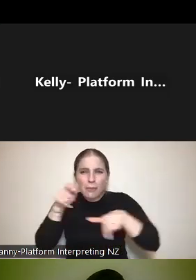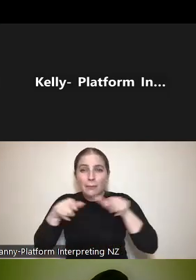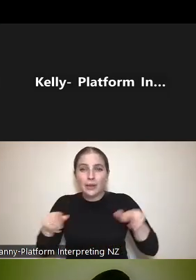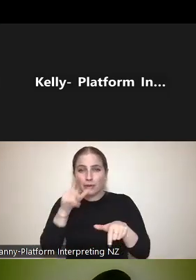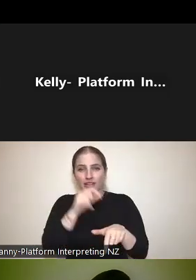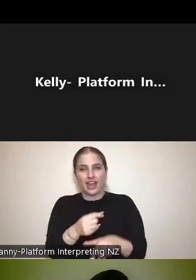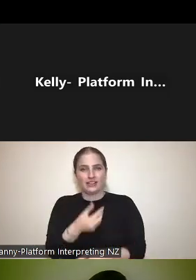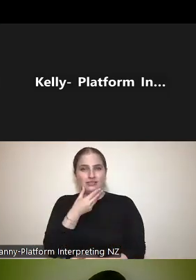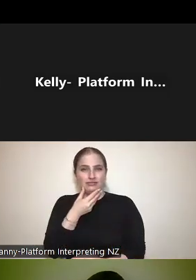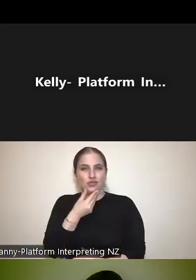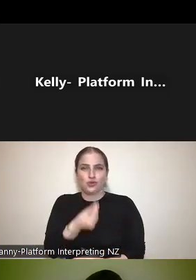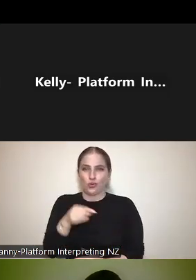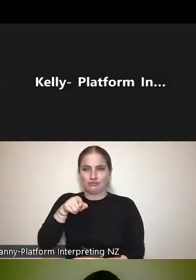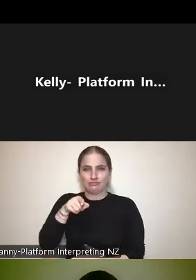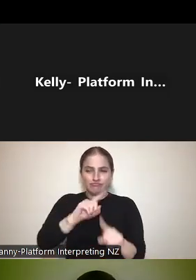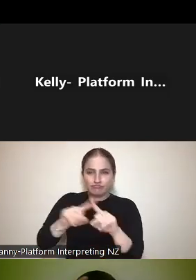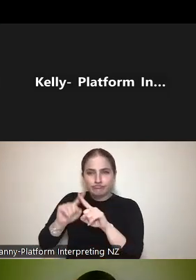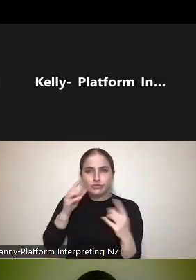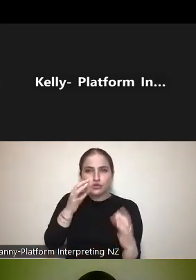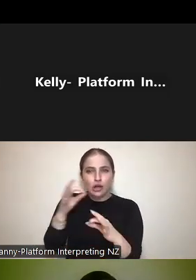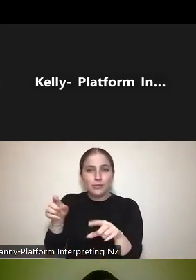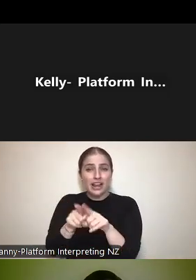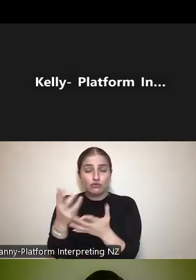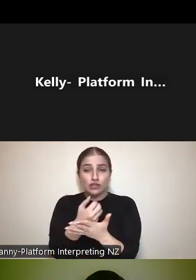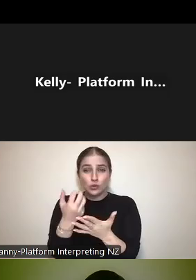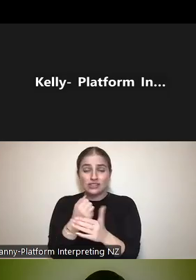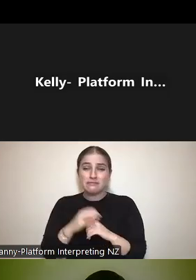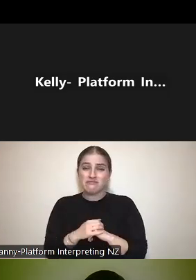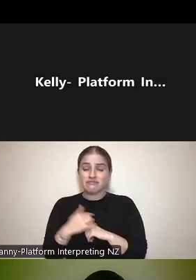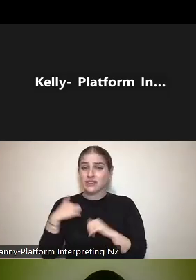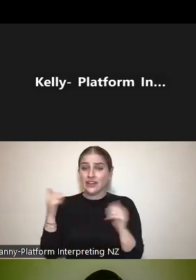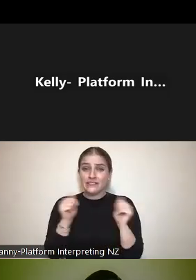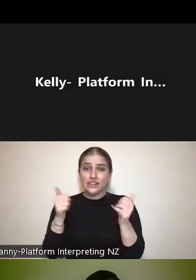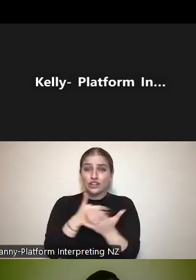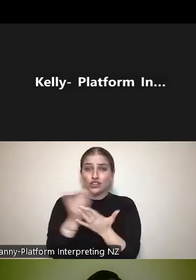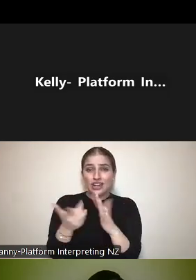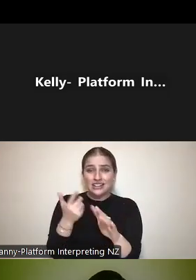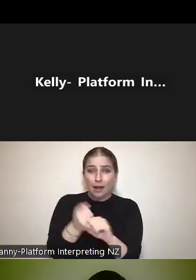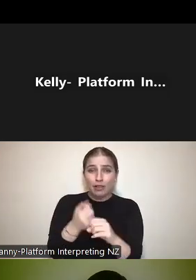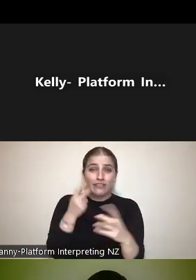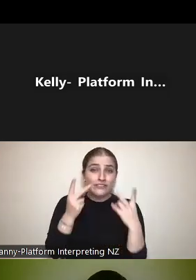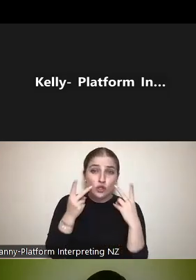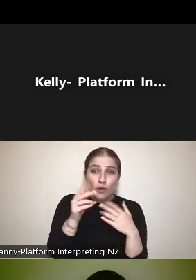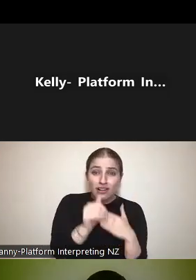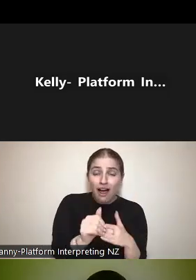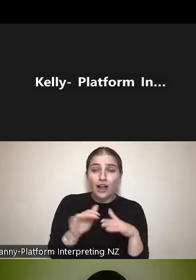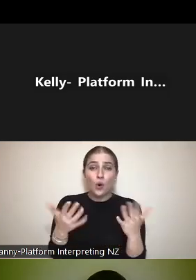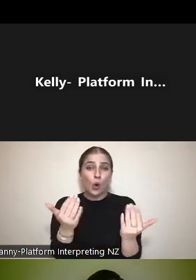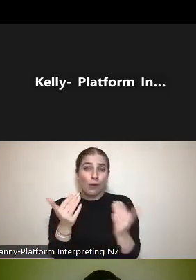I already showed a couple demonstrations of the visual guides or the welcome videos that you can create. You can make these for your show or your event,